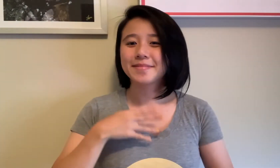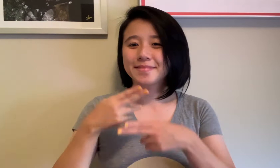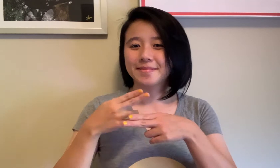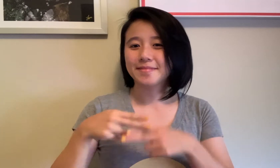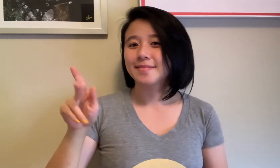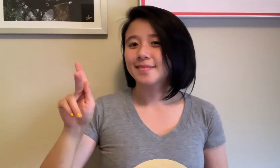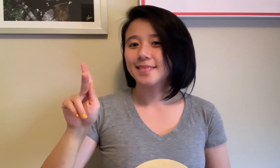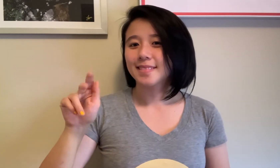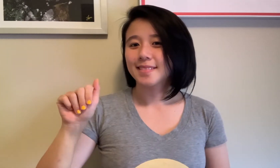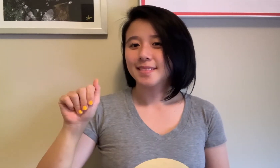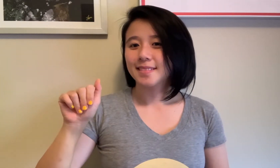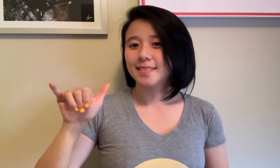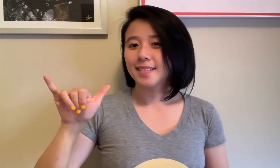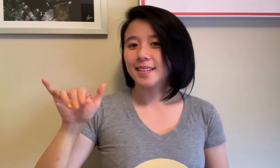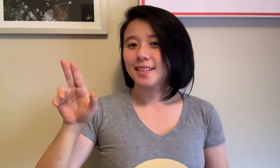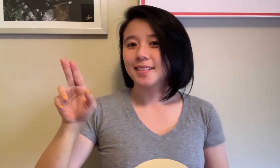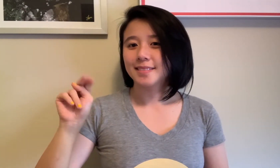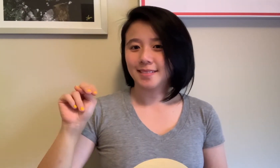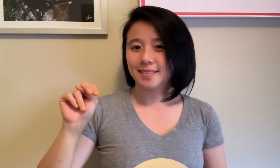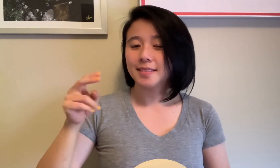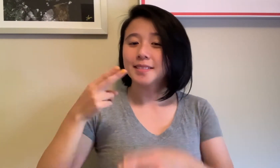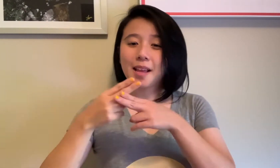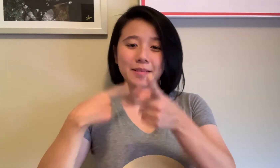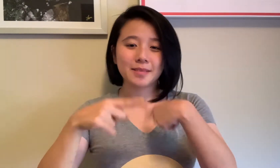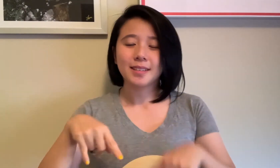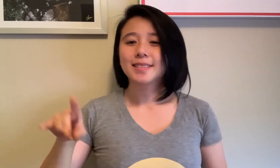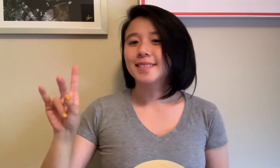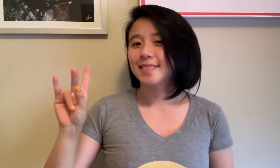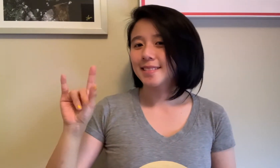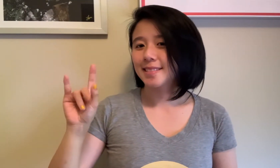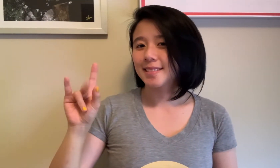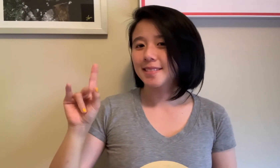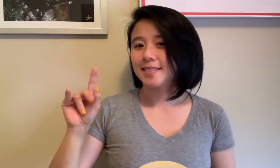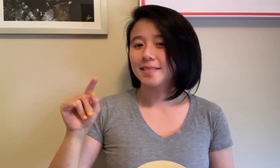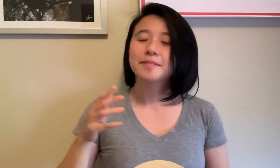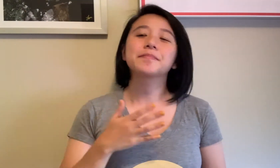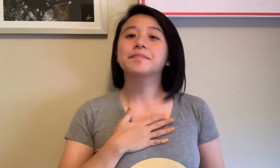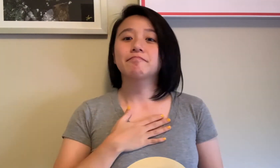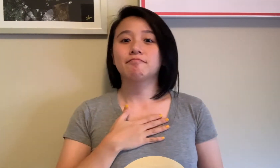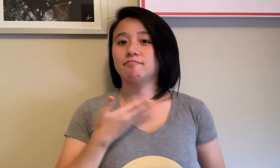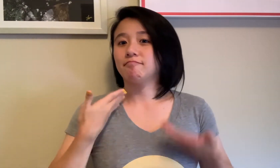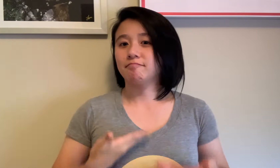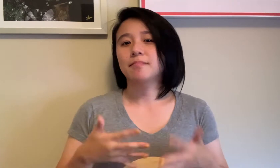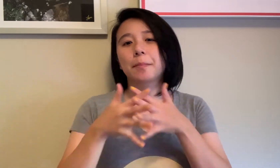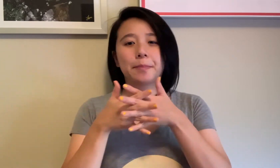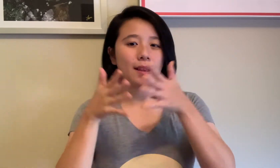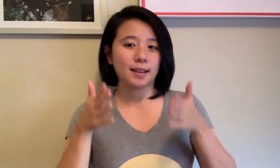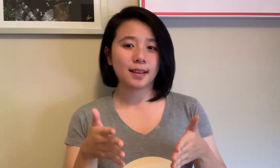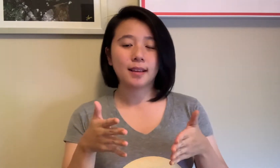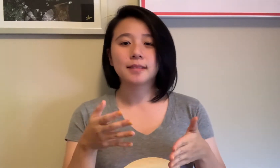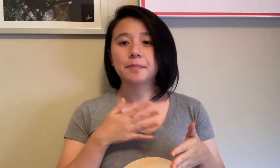Hello! My name is Ka-Yun. This is my sign name. I'm American and my